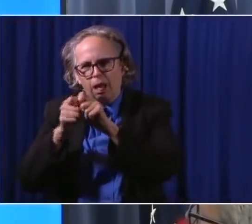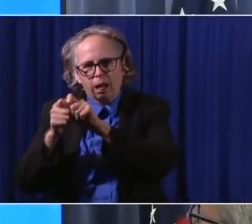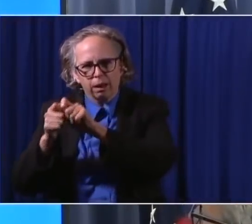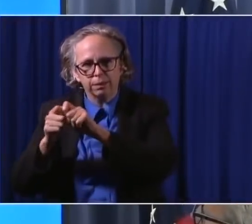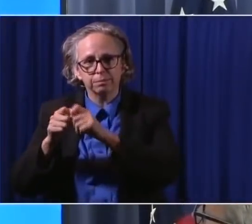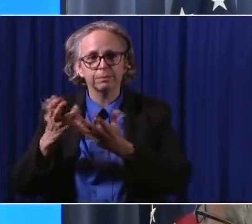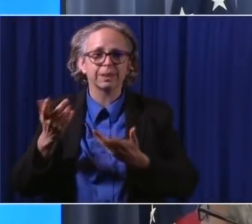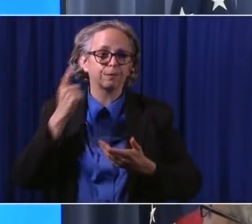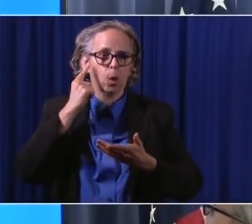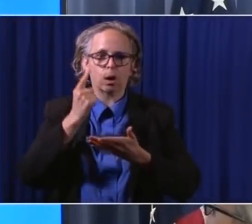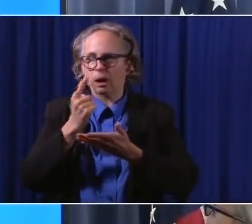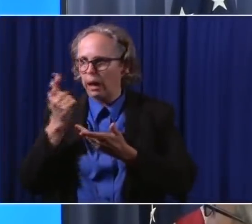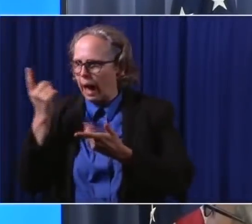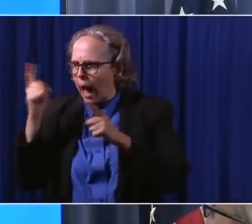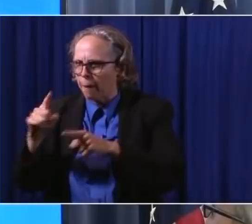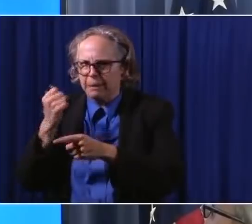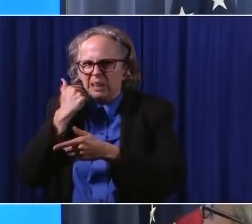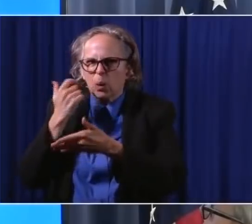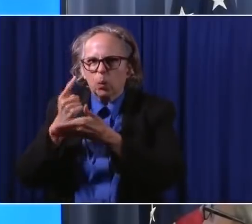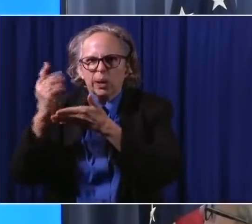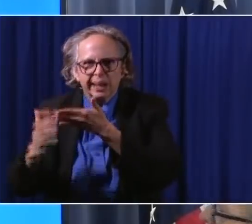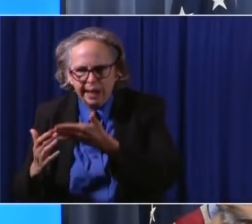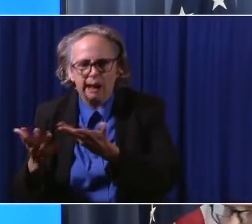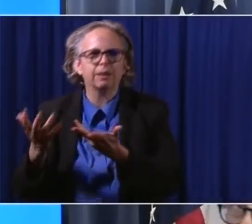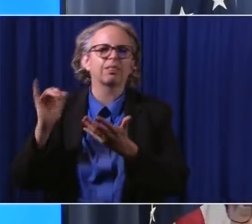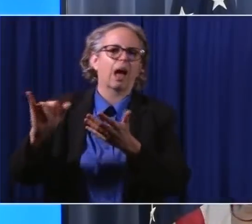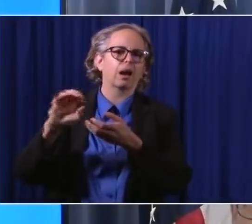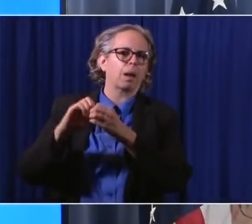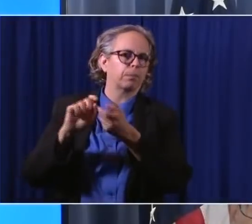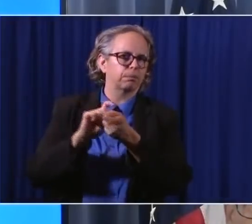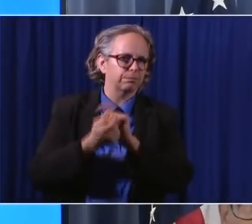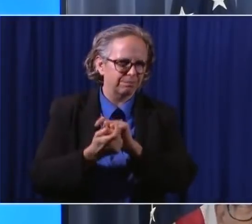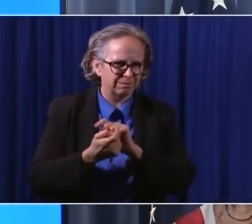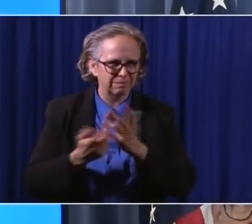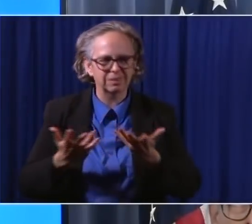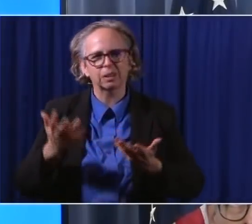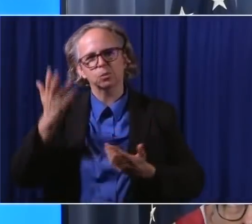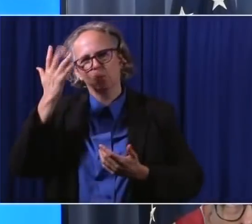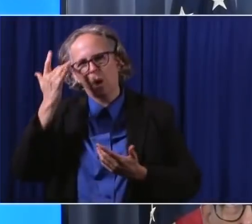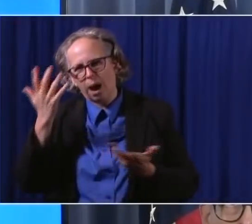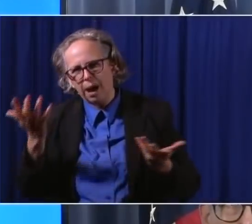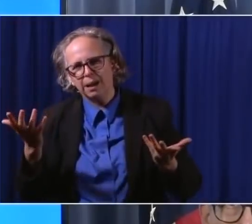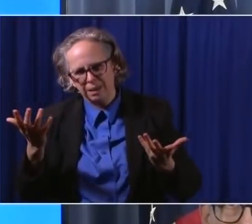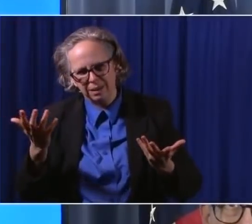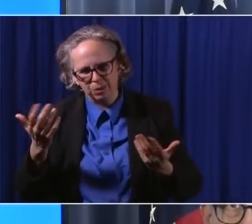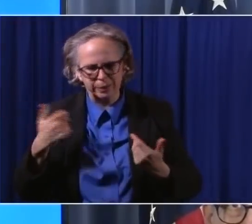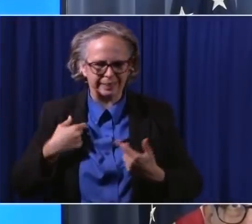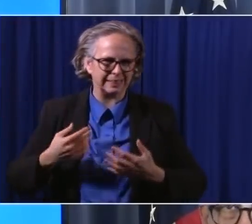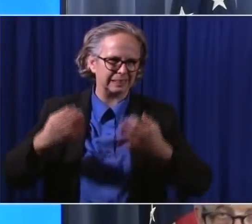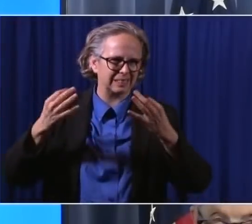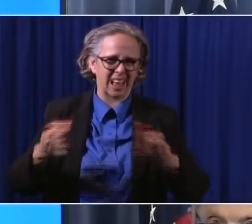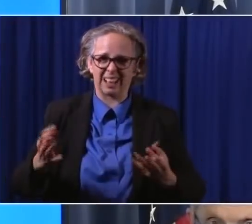IS THE KEY INDICATOR. THE NUMBERS ARE ALWAYS A LITTLE DIFFERENT COMING OF THE